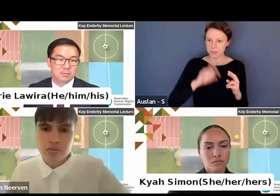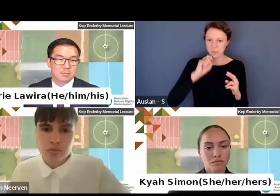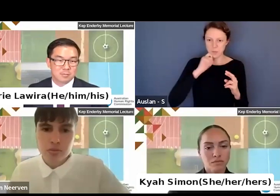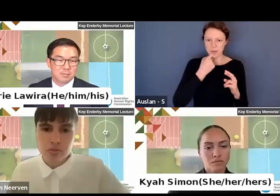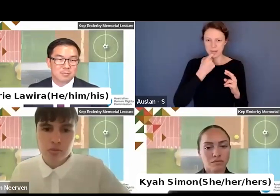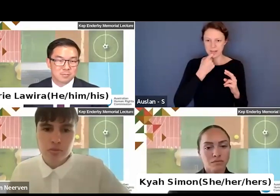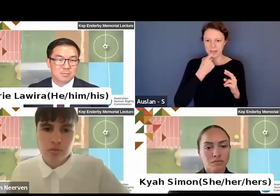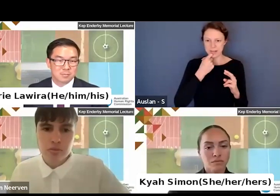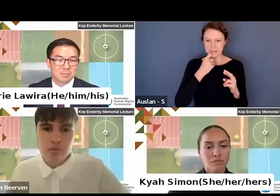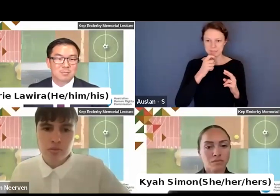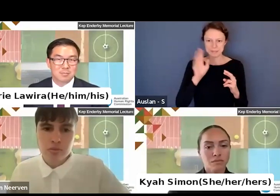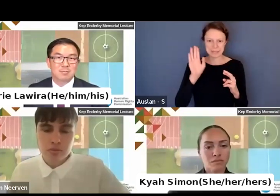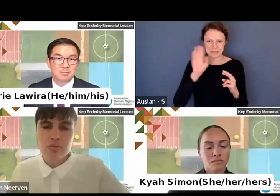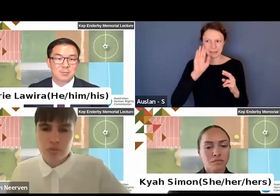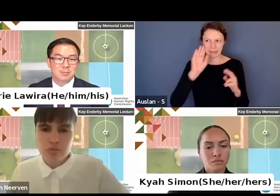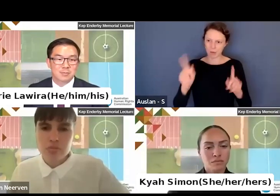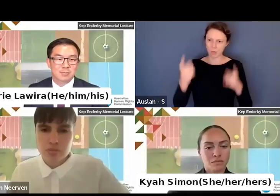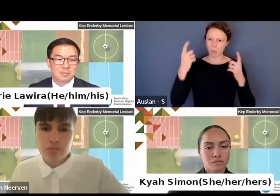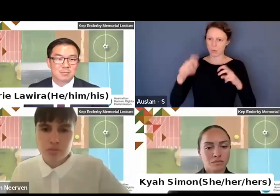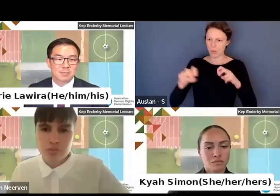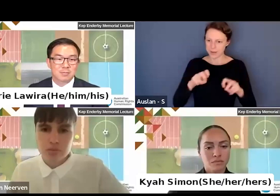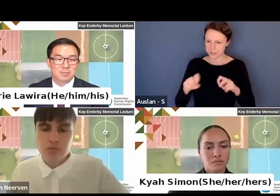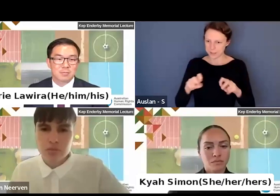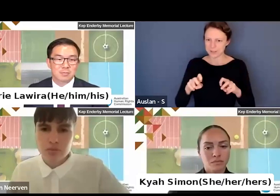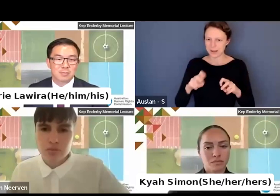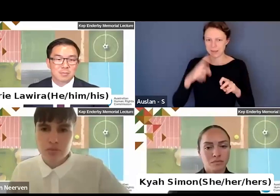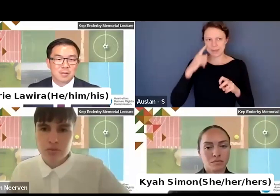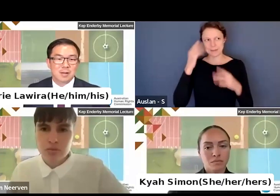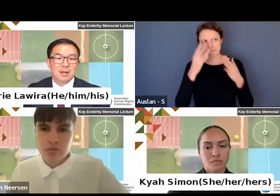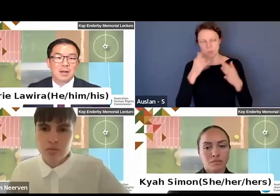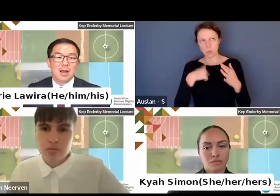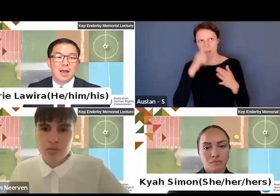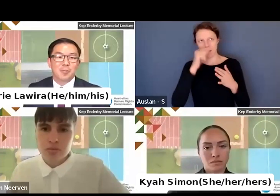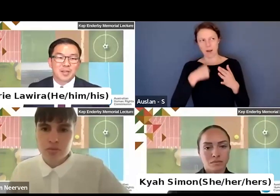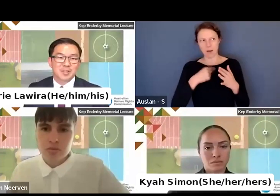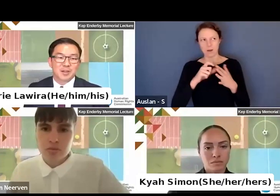listen to the call to action and think about how they can contribute. How about yourself?